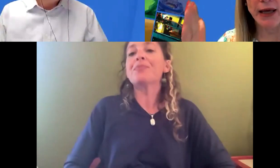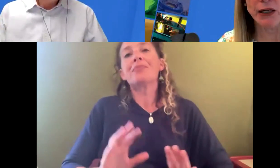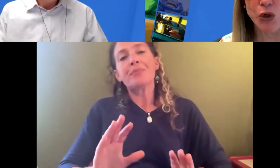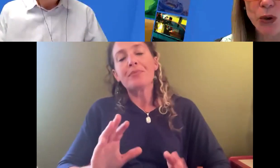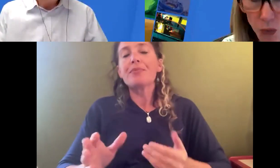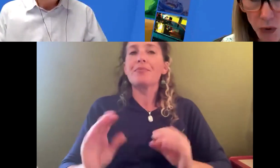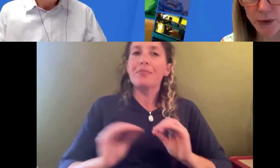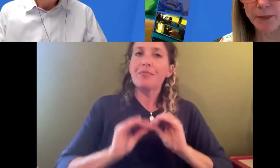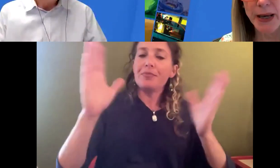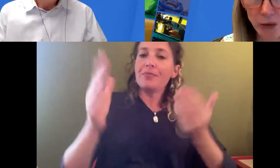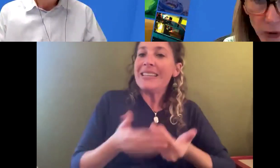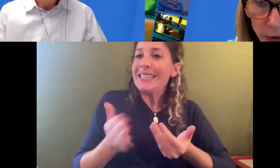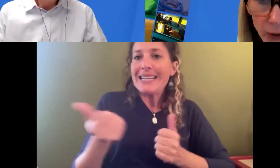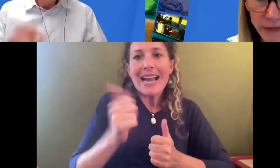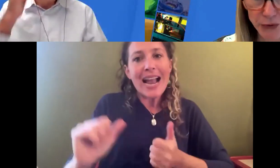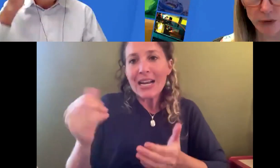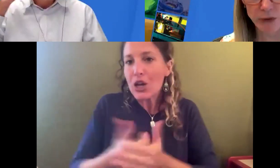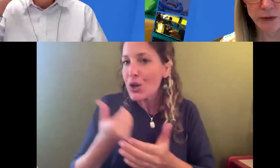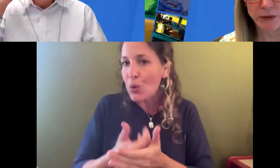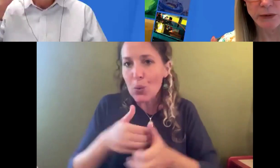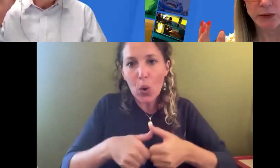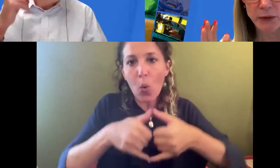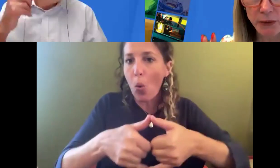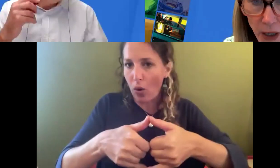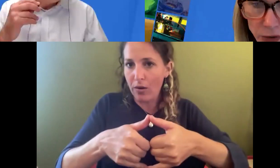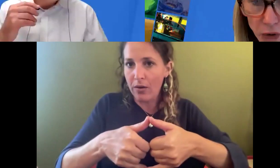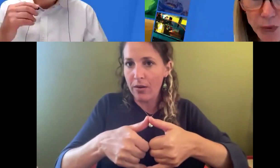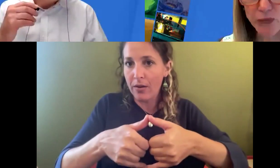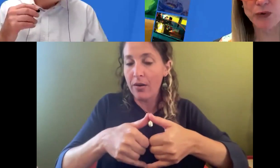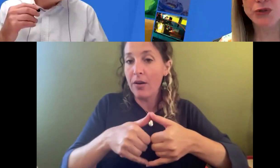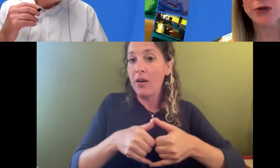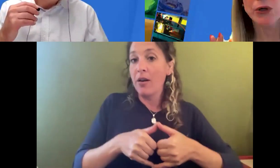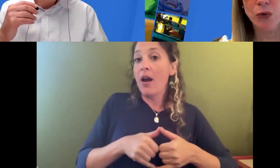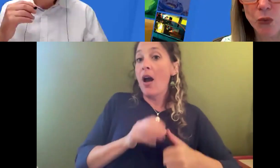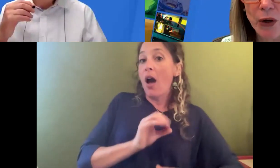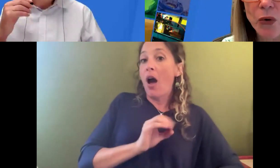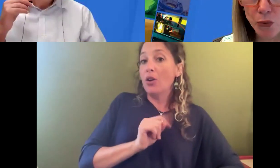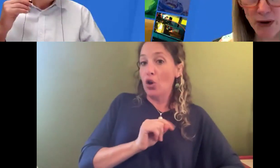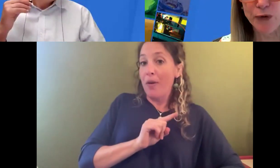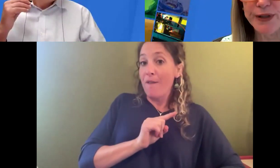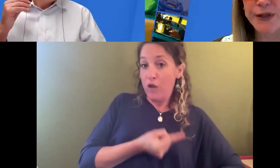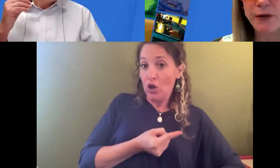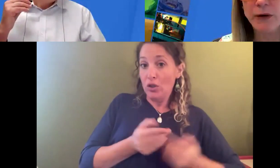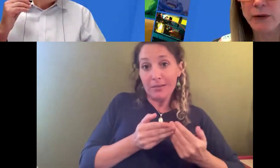any new award made on or after October 1st will reference